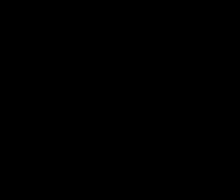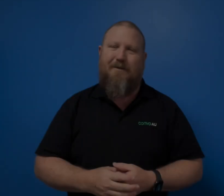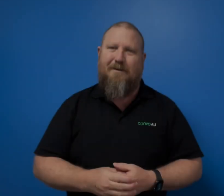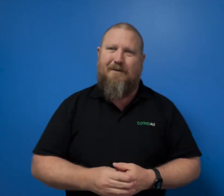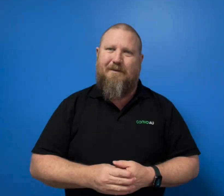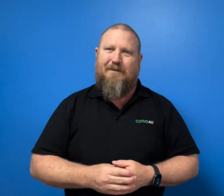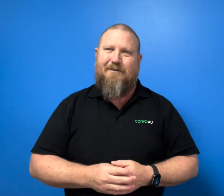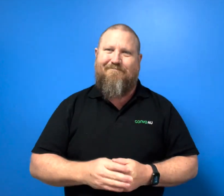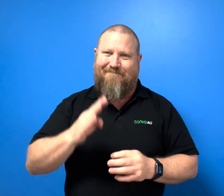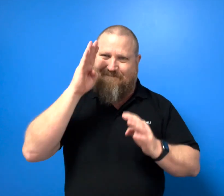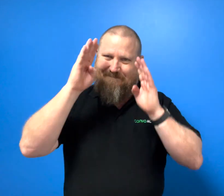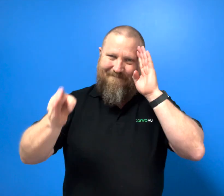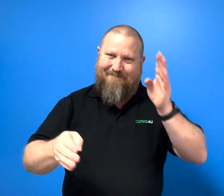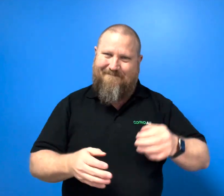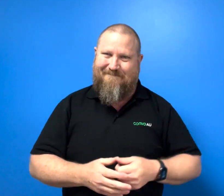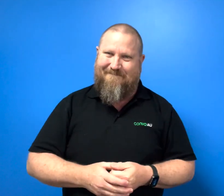Hello